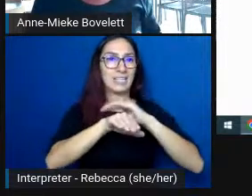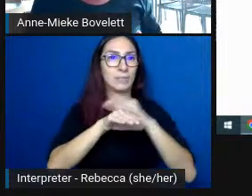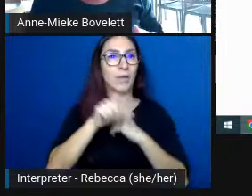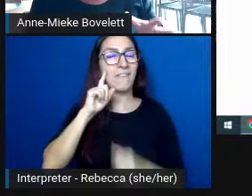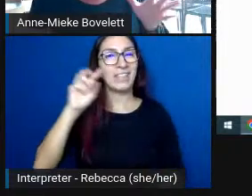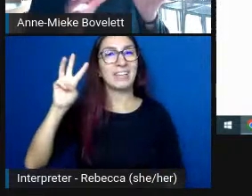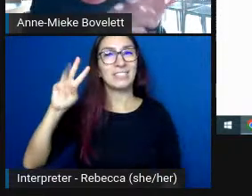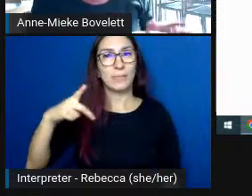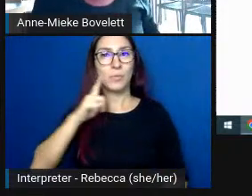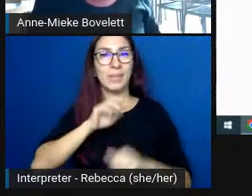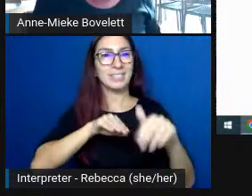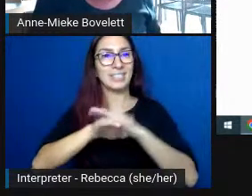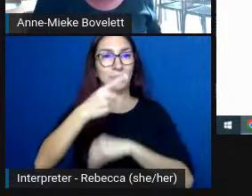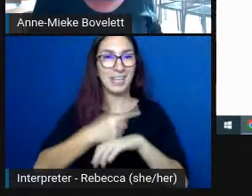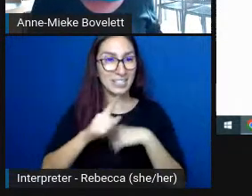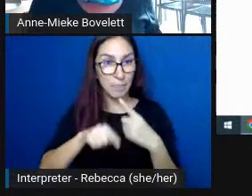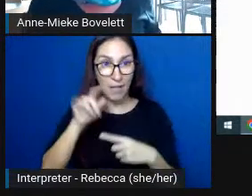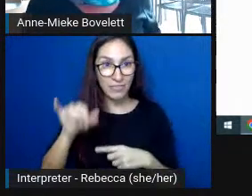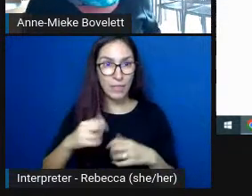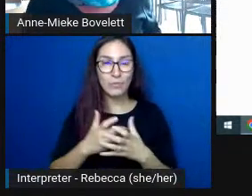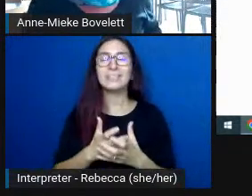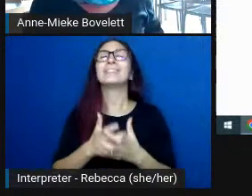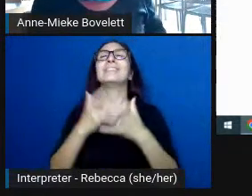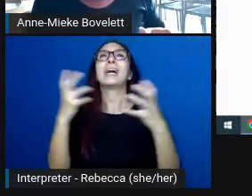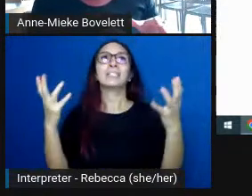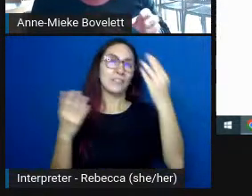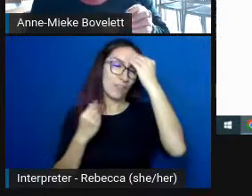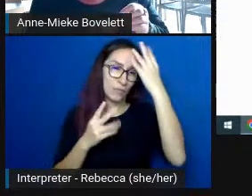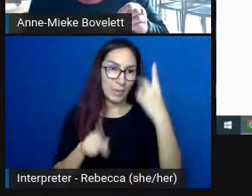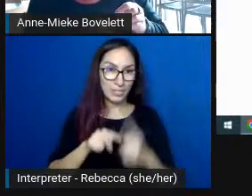Lazar, I think if we get into what kind of criteria would make a site assessable I think